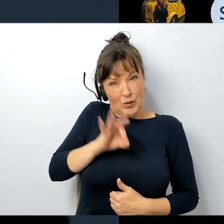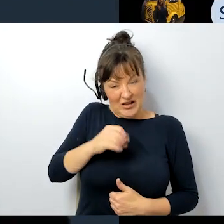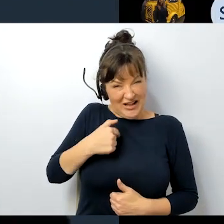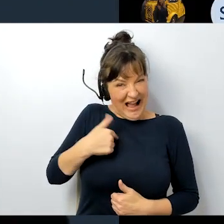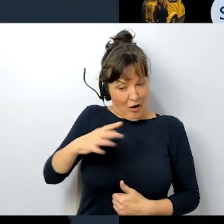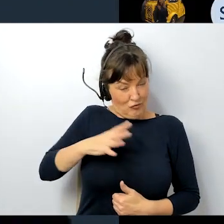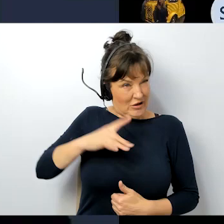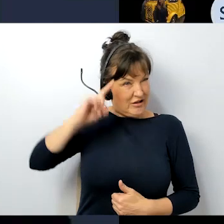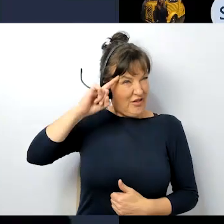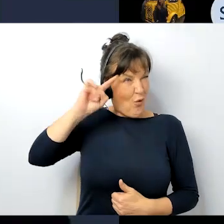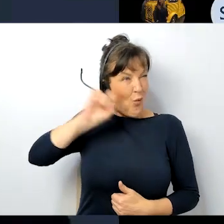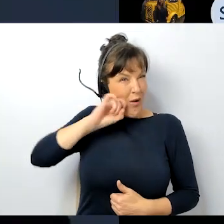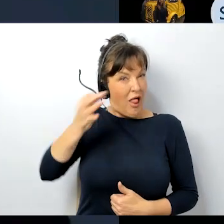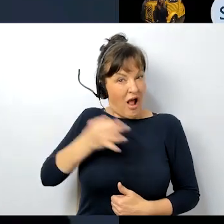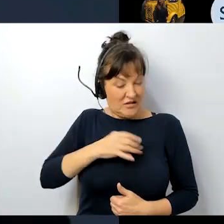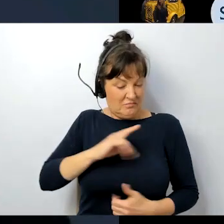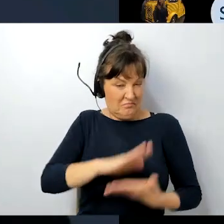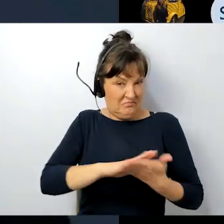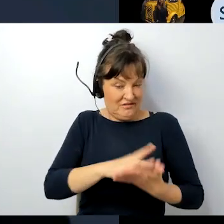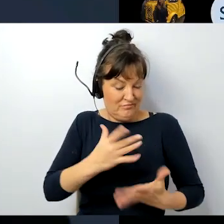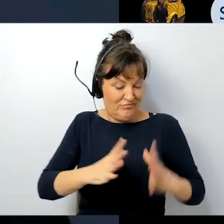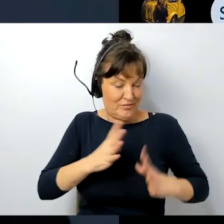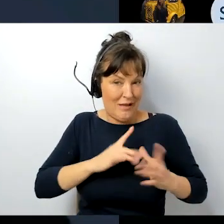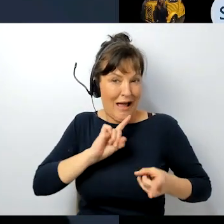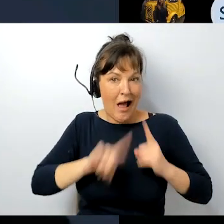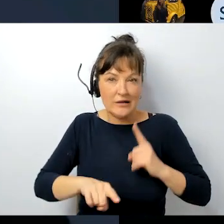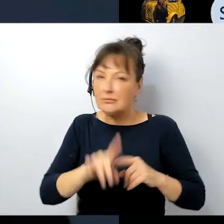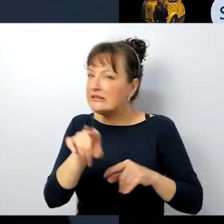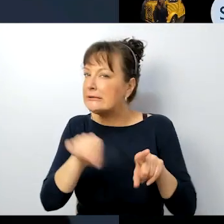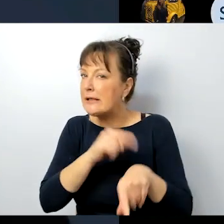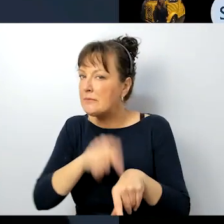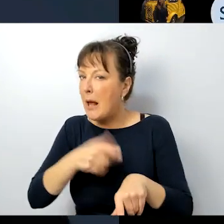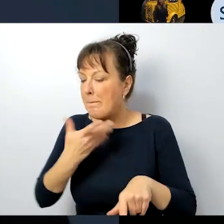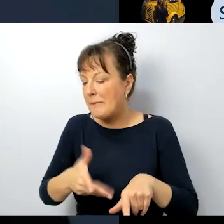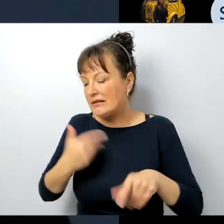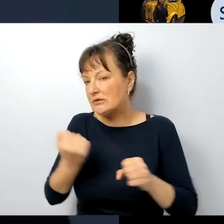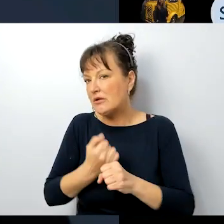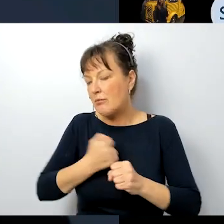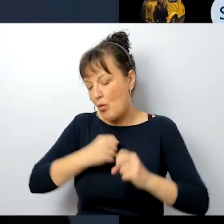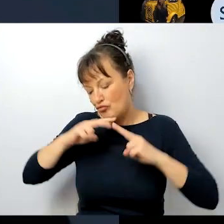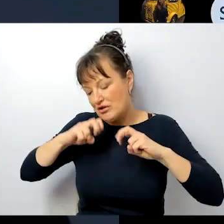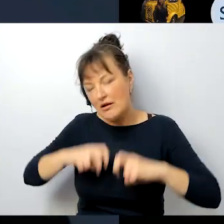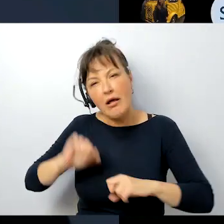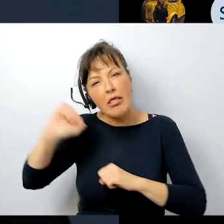ease. I got given questions that were likely to be asked so I had prepared answers for them and